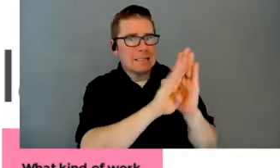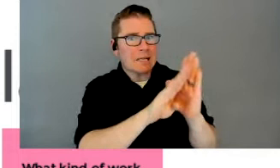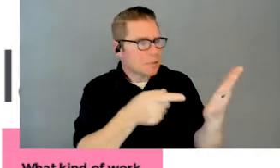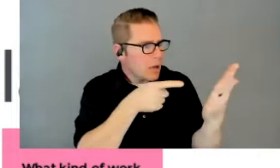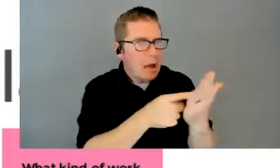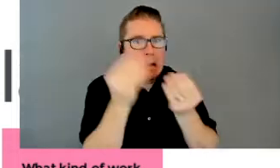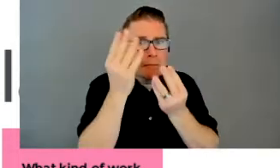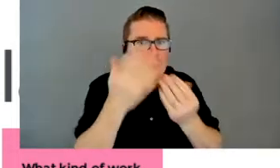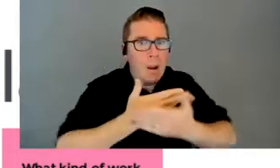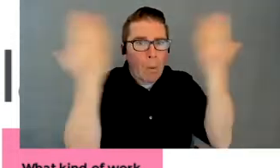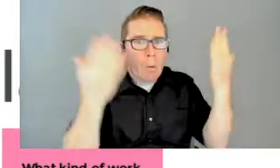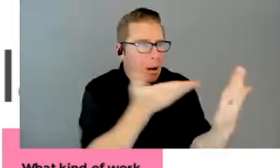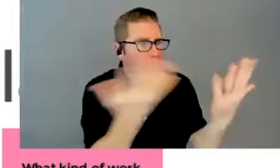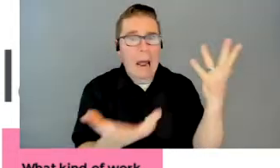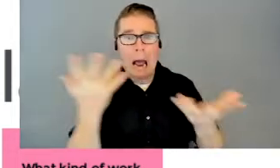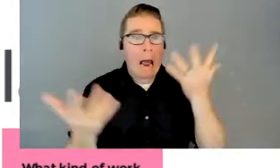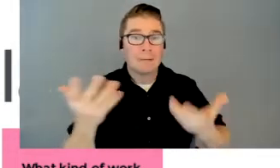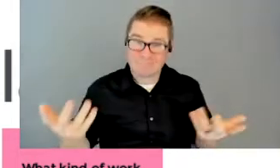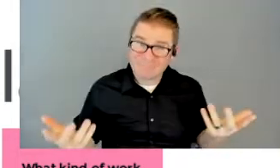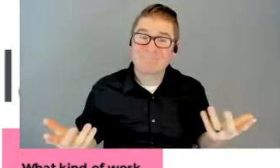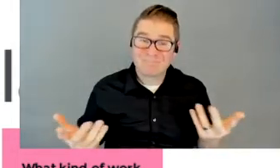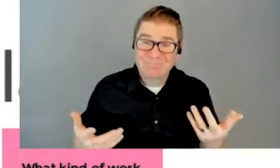the first weeks of class wanting to know when their classmates